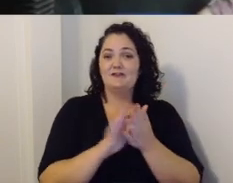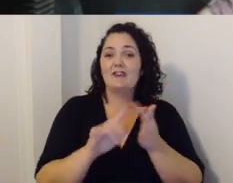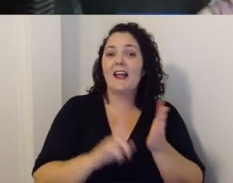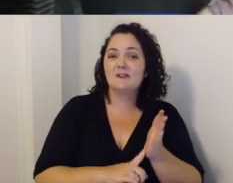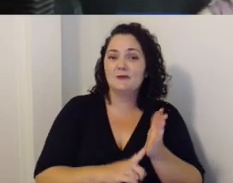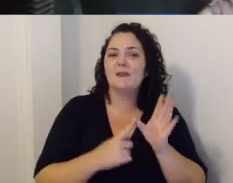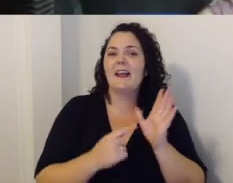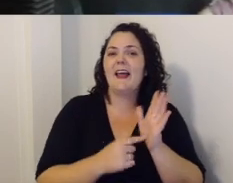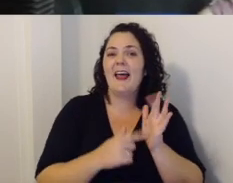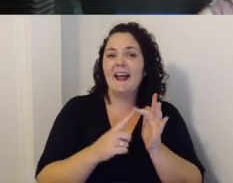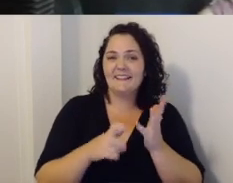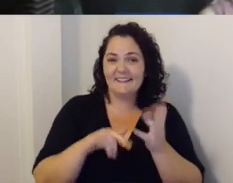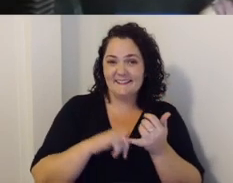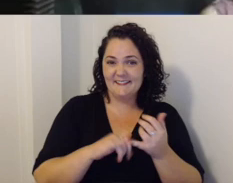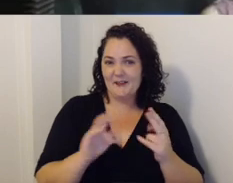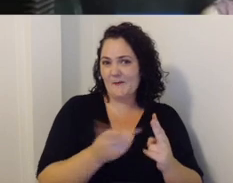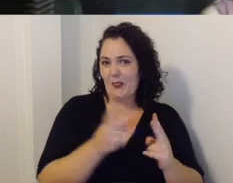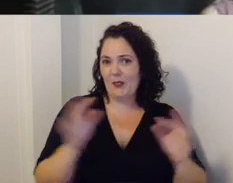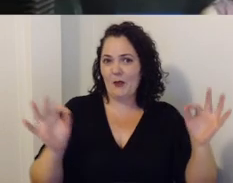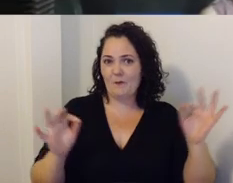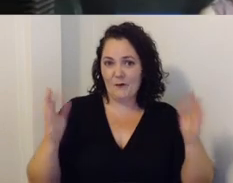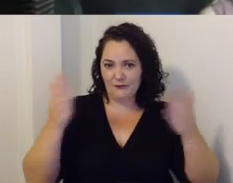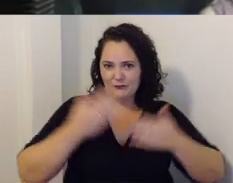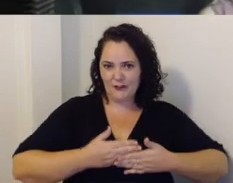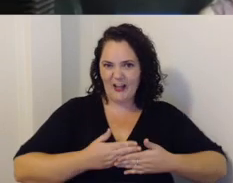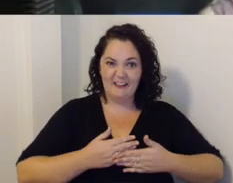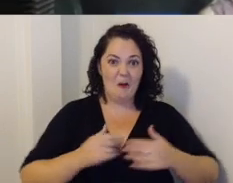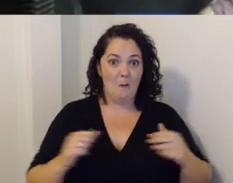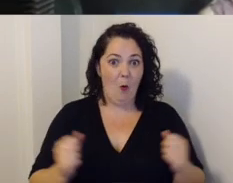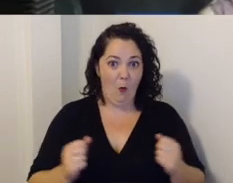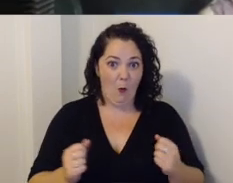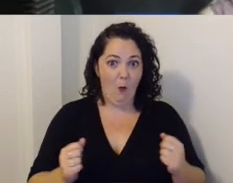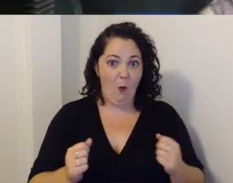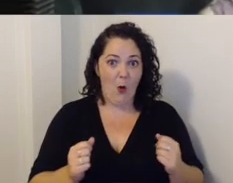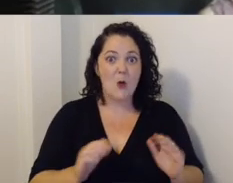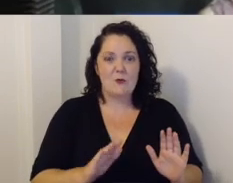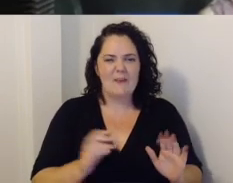heater going and uh and we're ready to work also for those of you who are here with us last week we